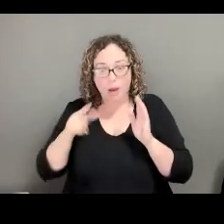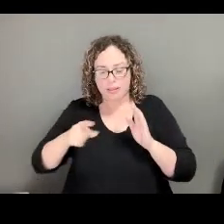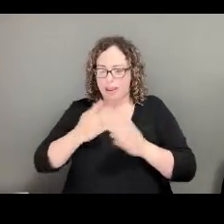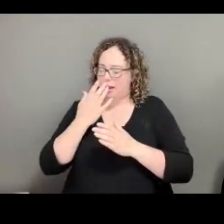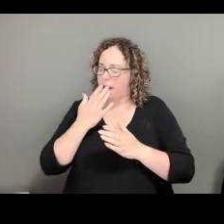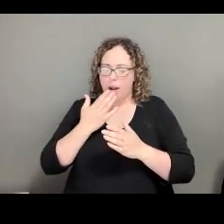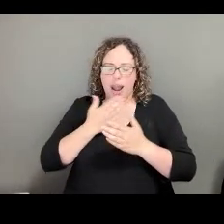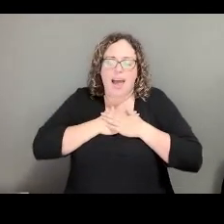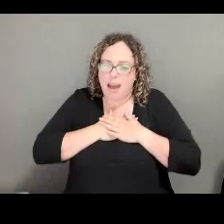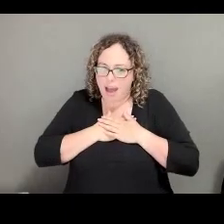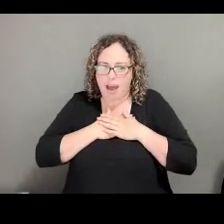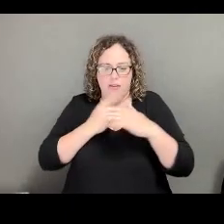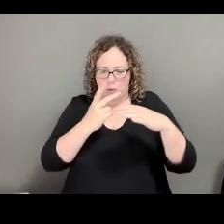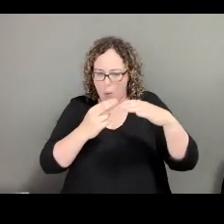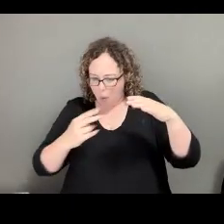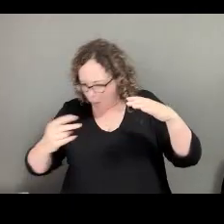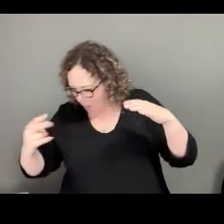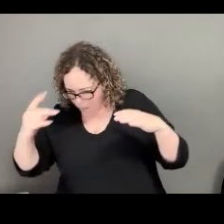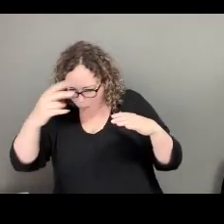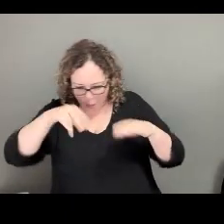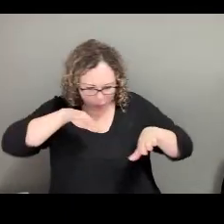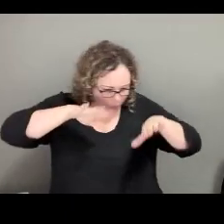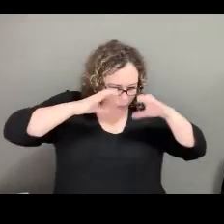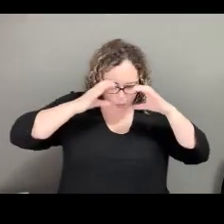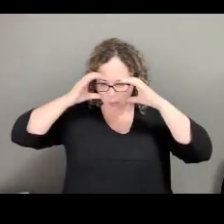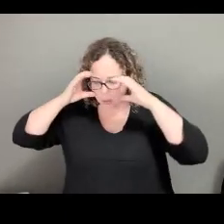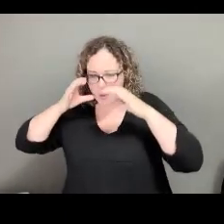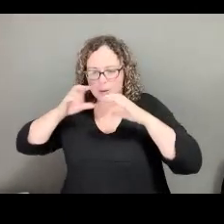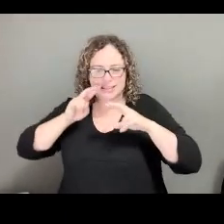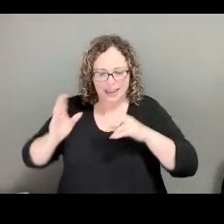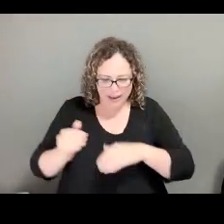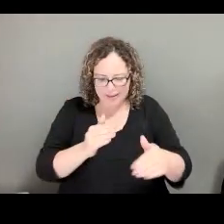And, and also one of my, my absolute favorite things